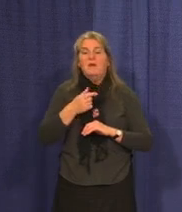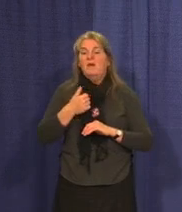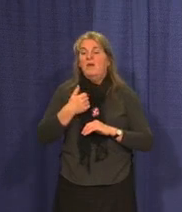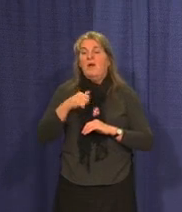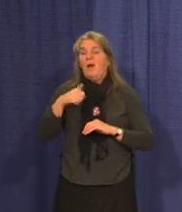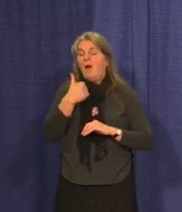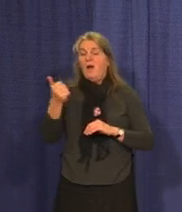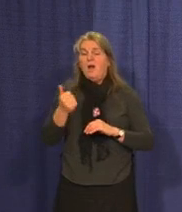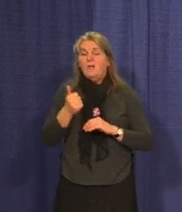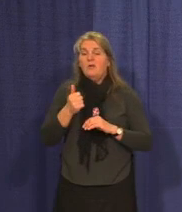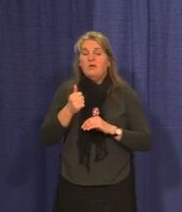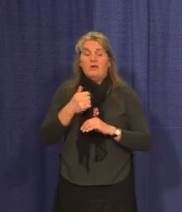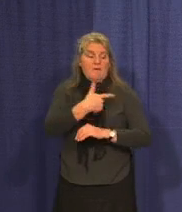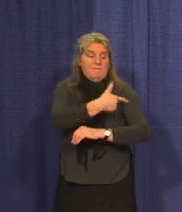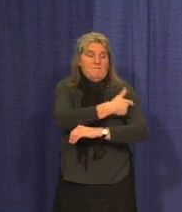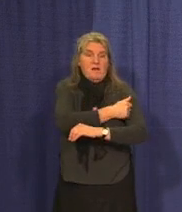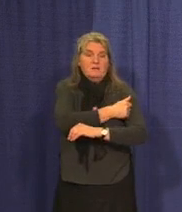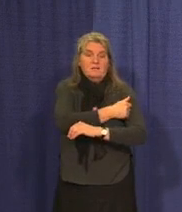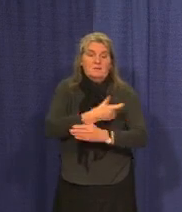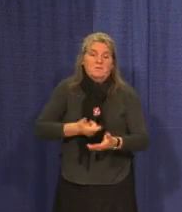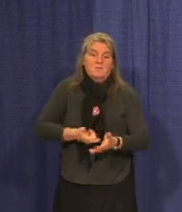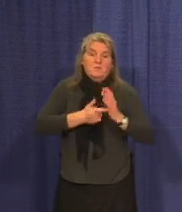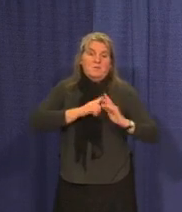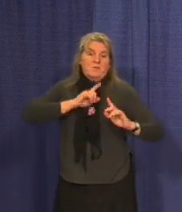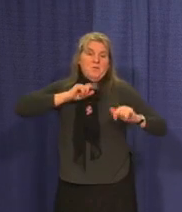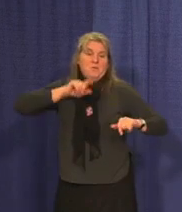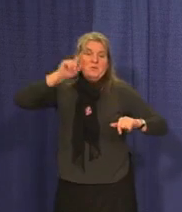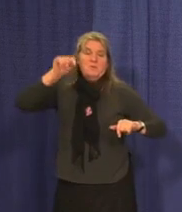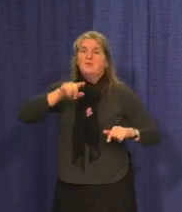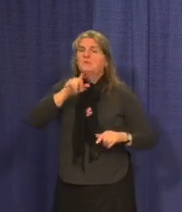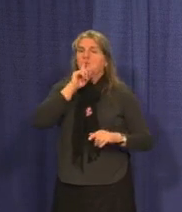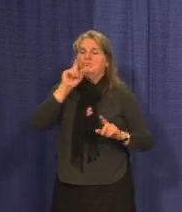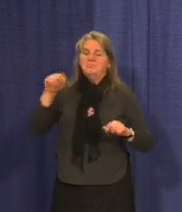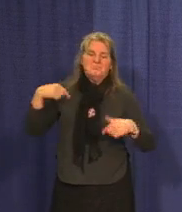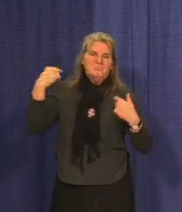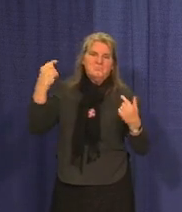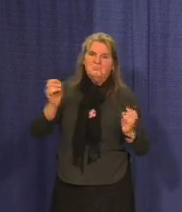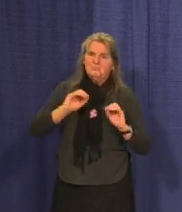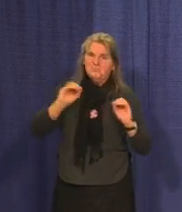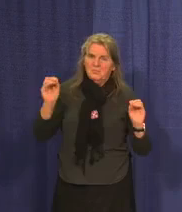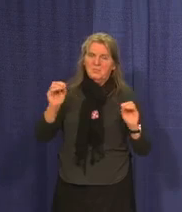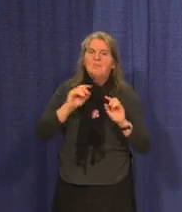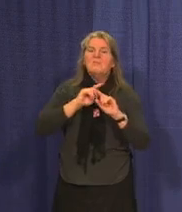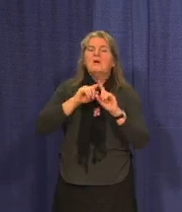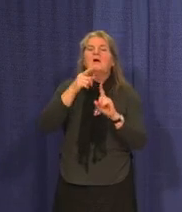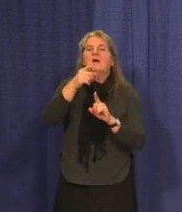vaccines mandatory. We haven't made any other vaccines mandatory. We would be much more likely to